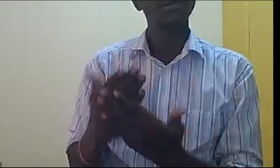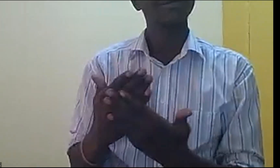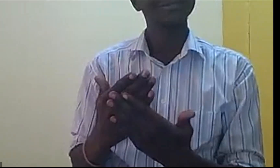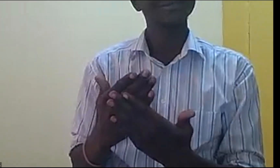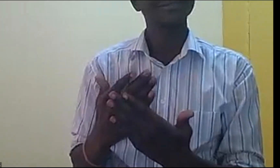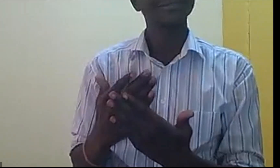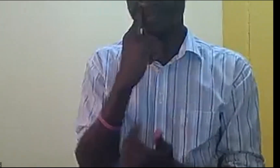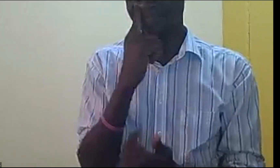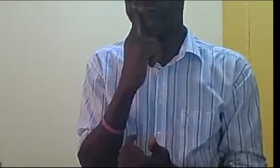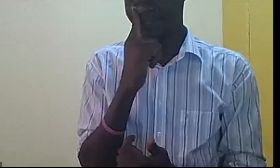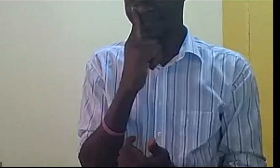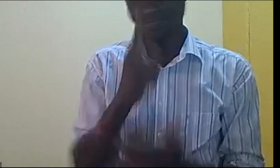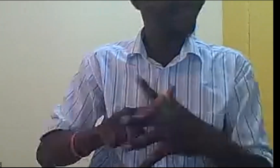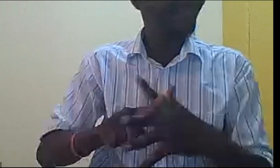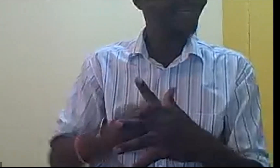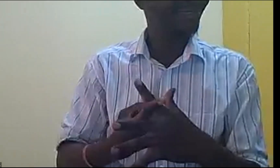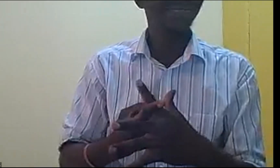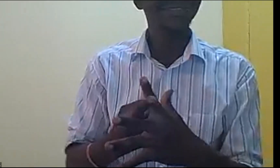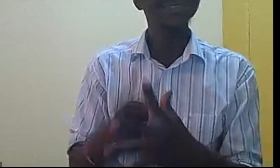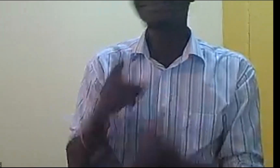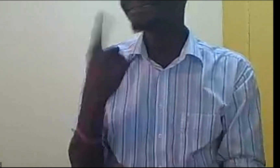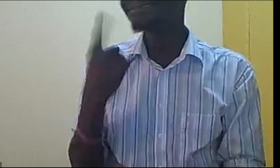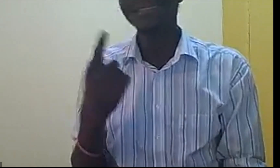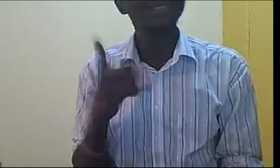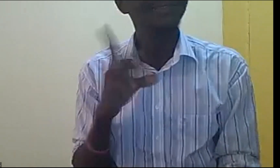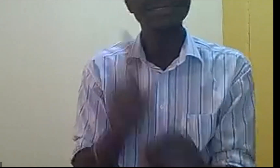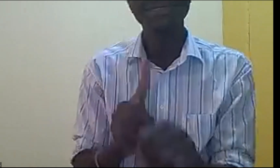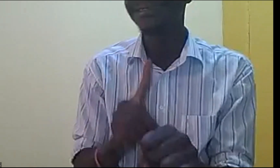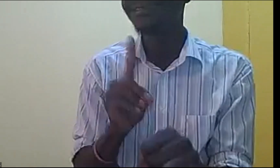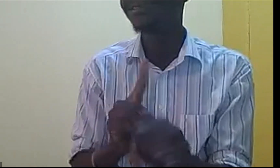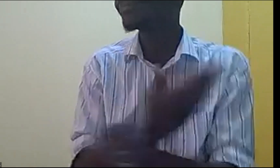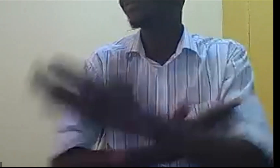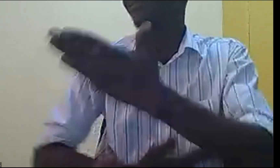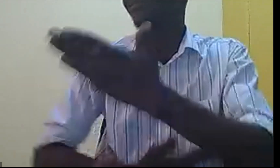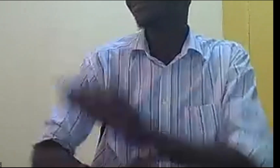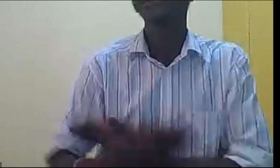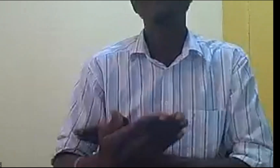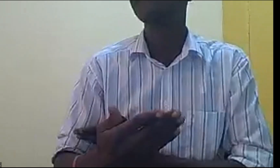They know more than everyone what need to be done, and how it can be done.